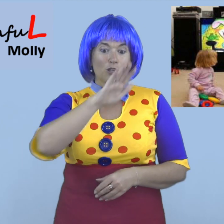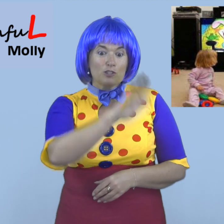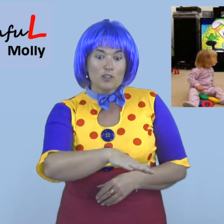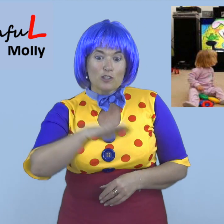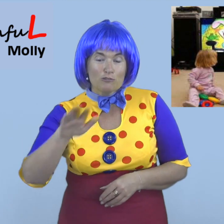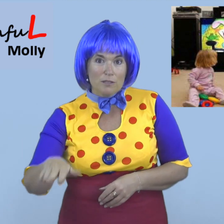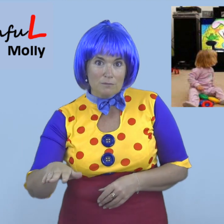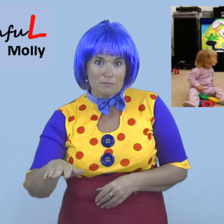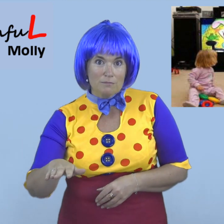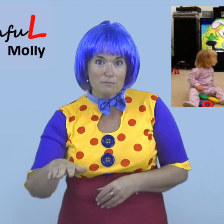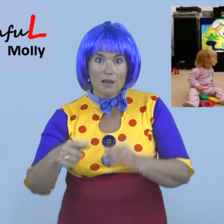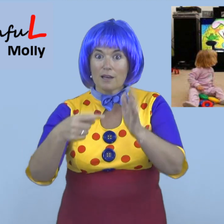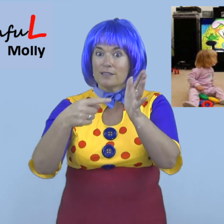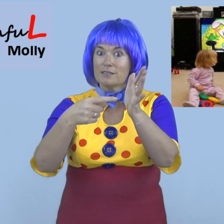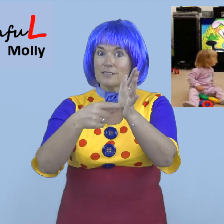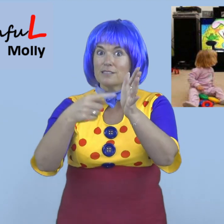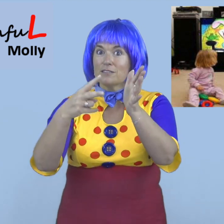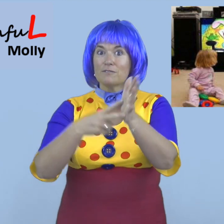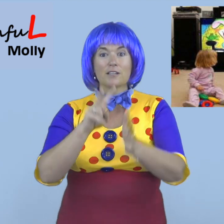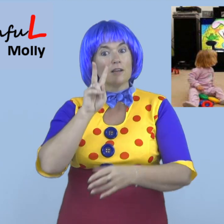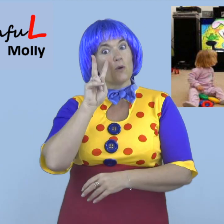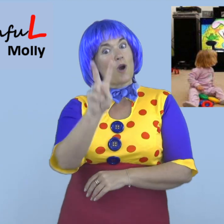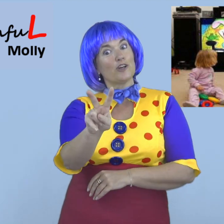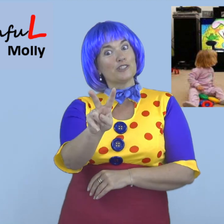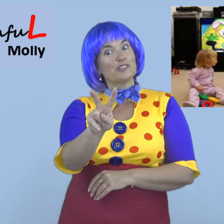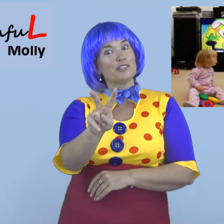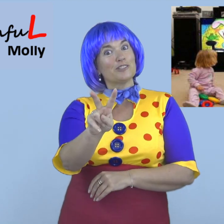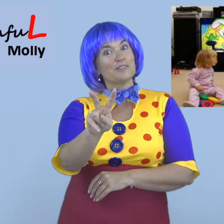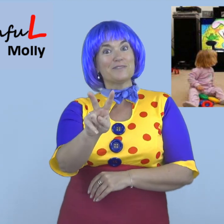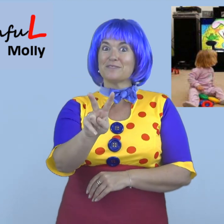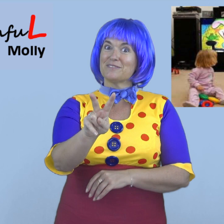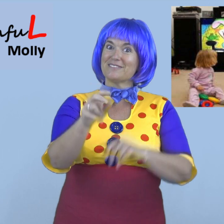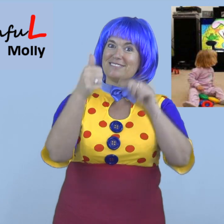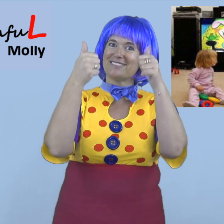The children are watching the television.